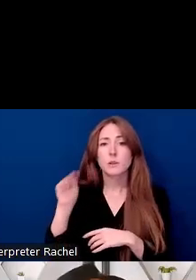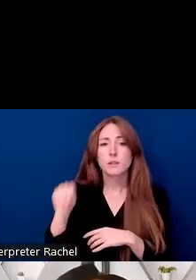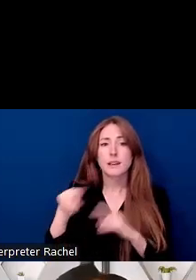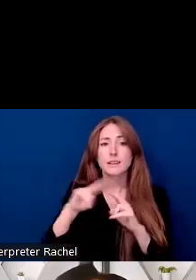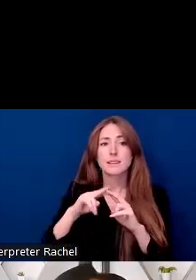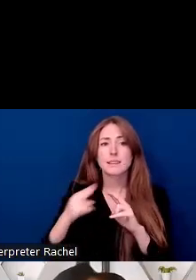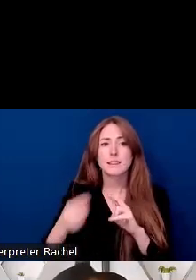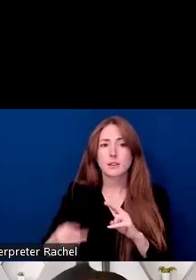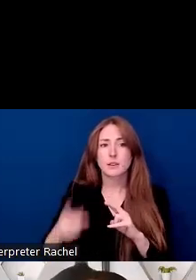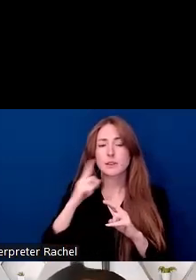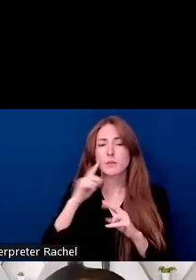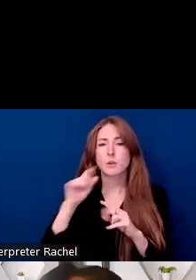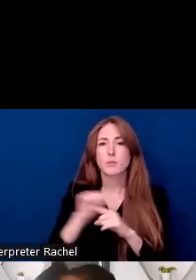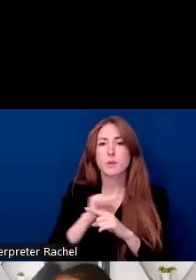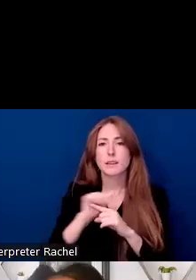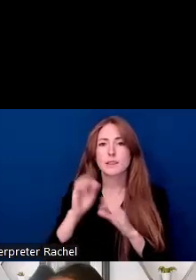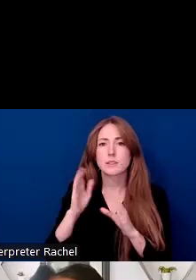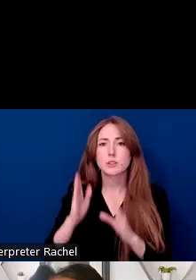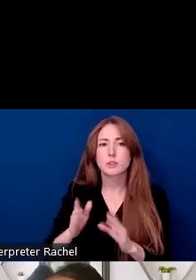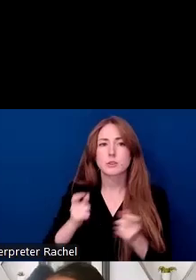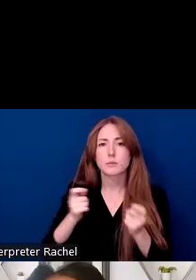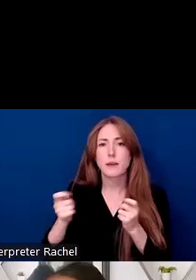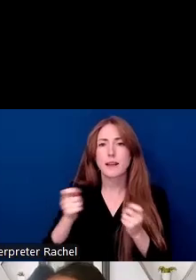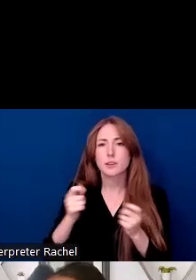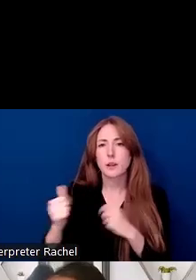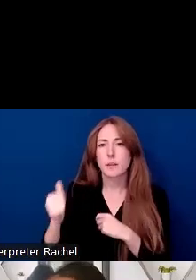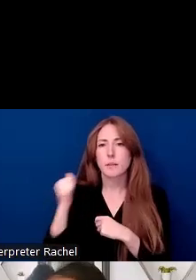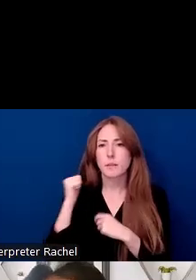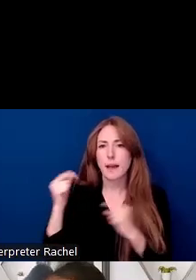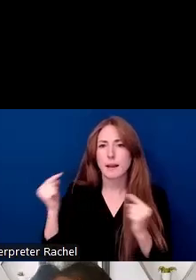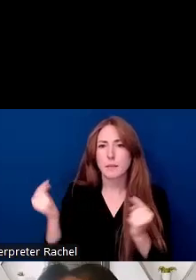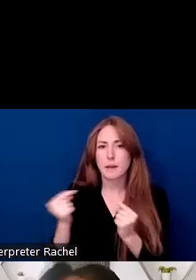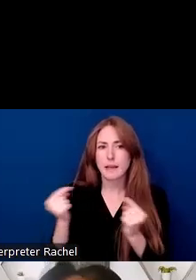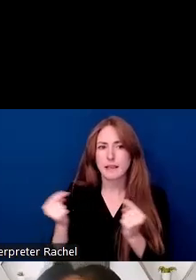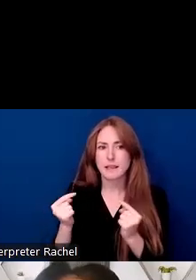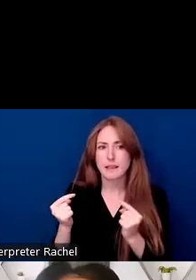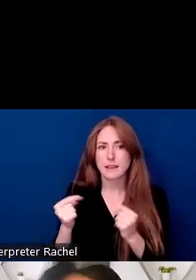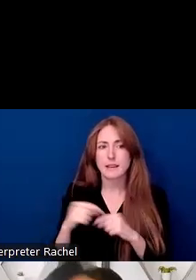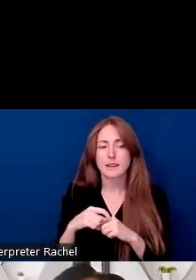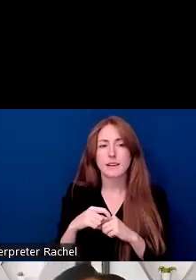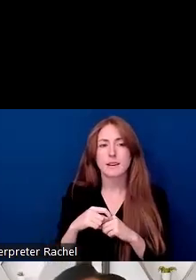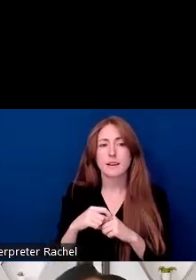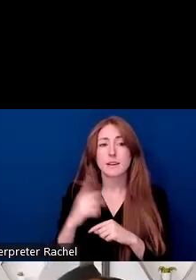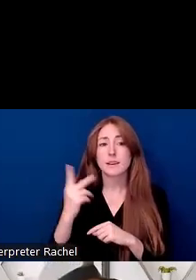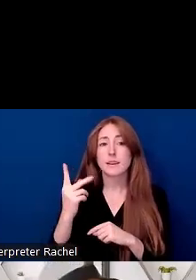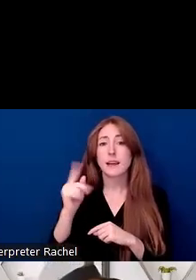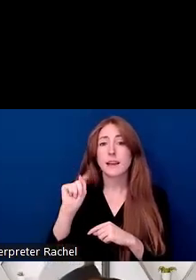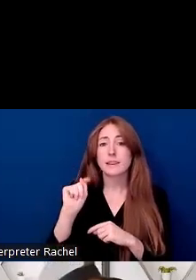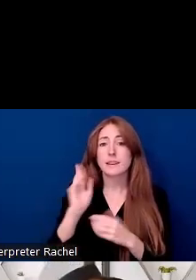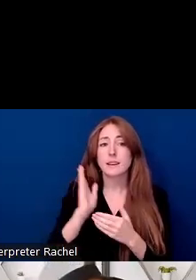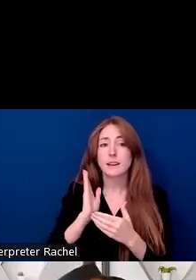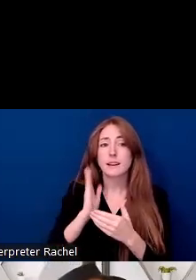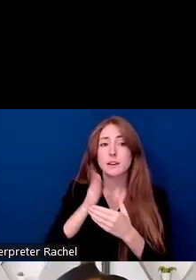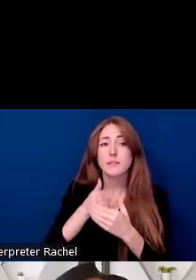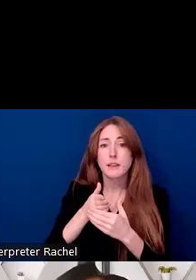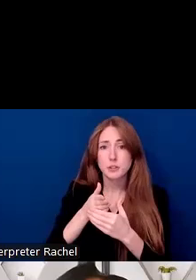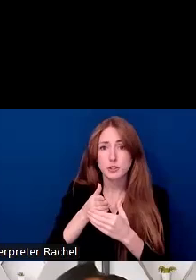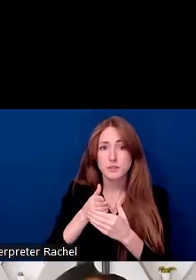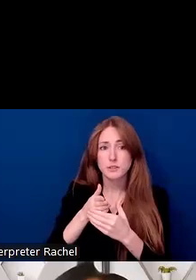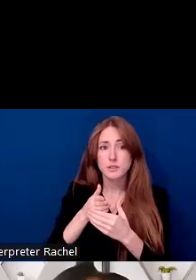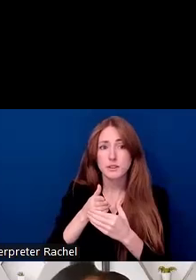managing back pain. And for KT related intervention factors, we find that retention